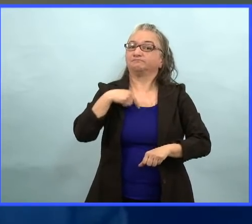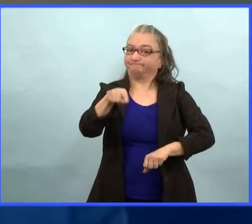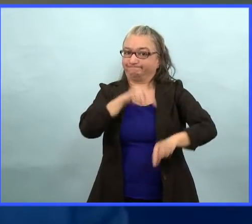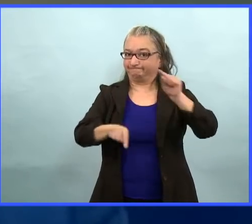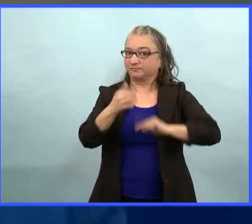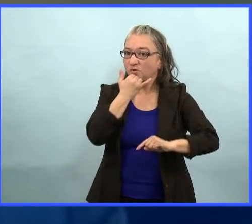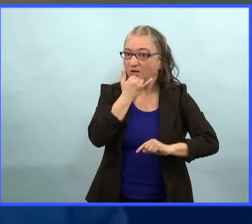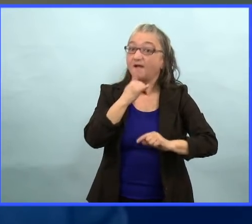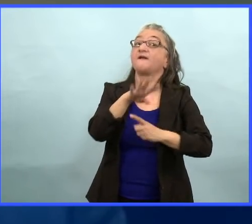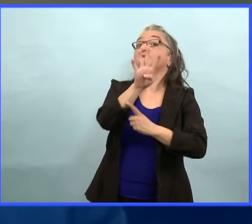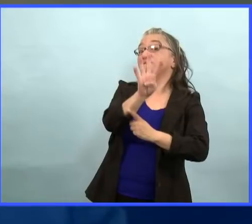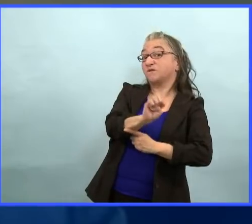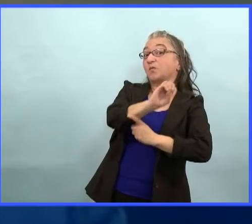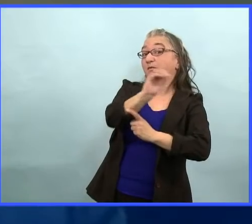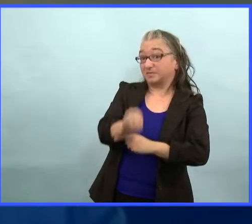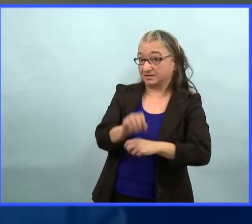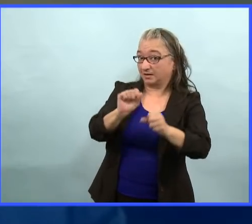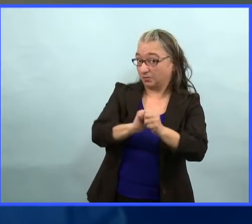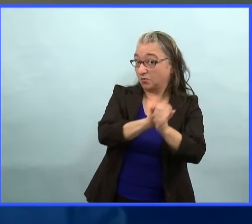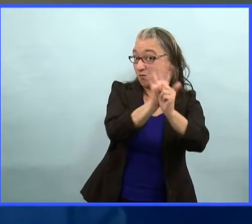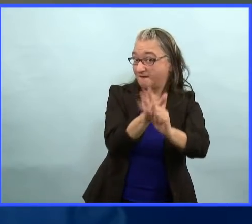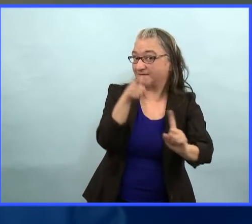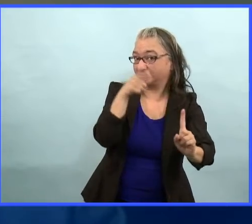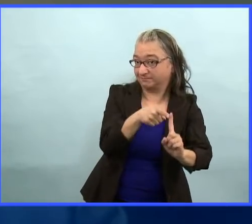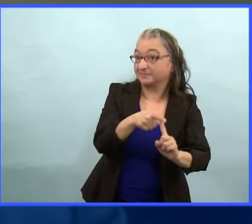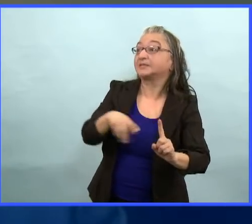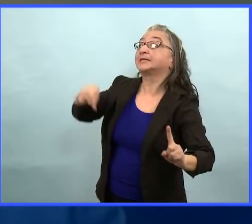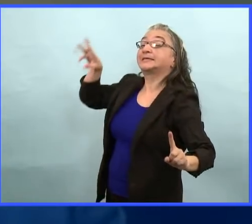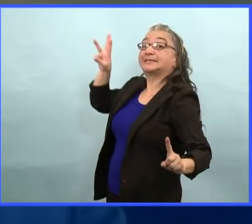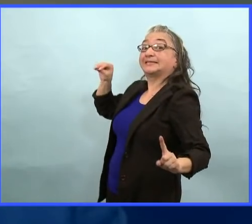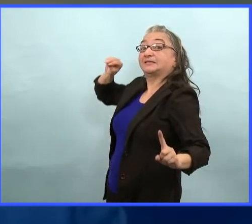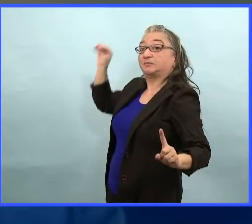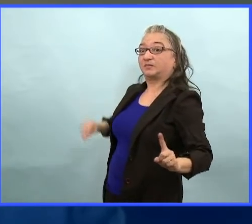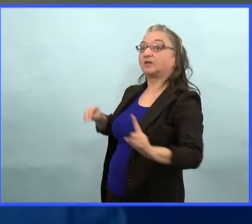distinction won't change the overall capacity our hospitals have for treating inpatients